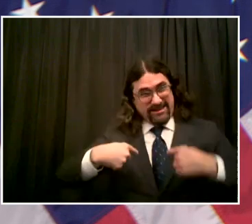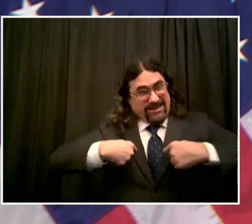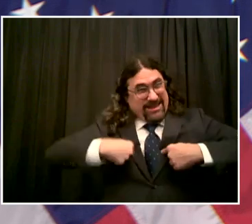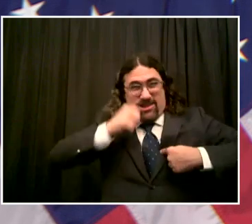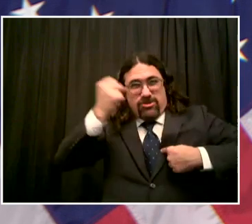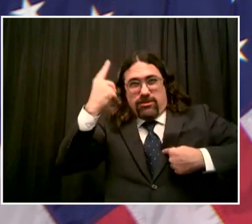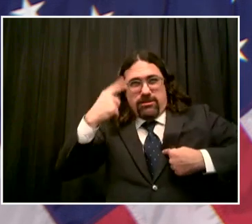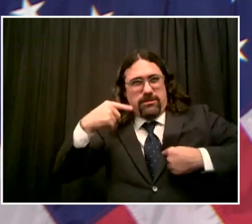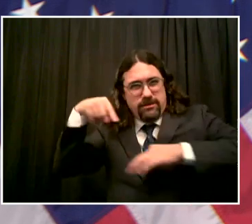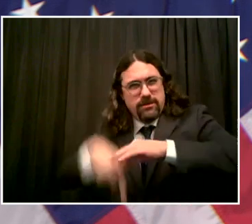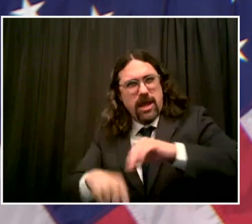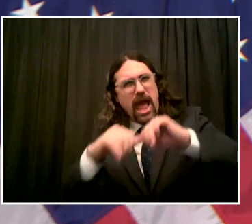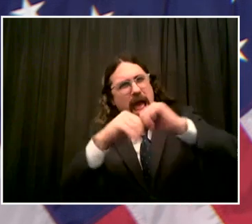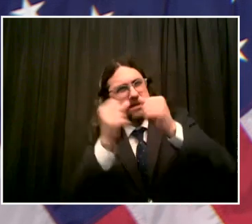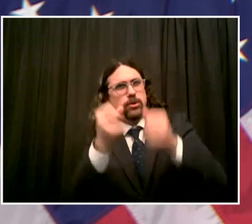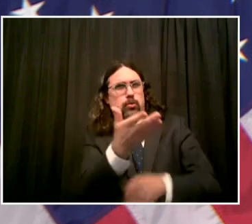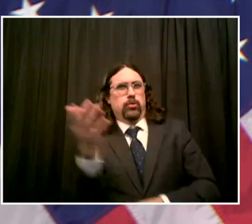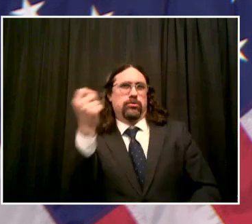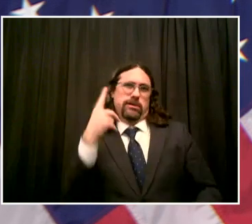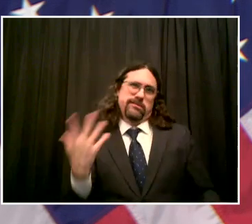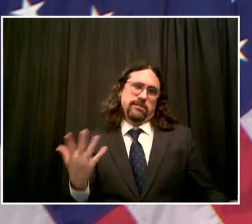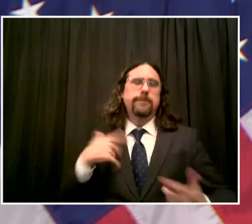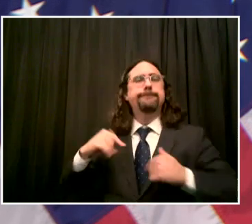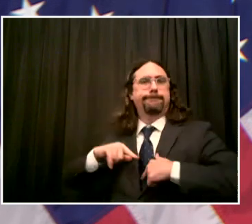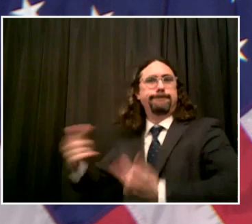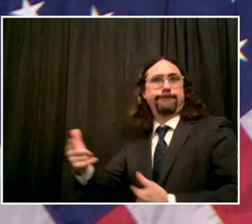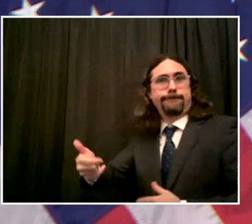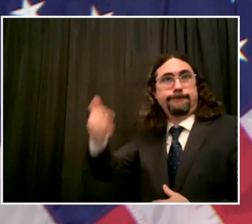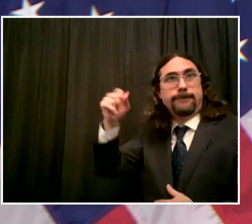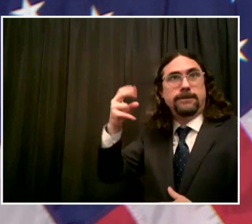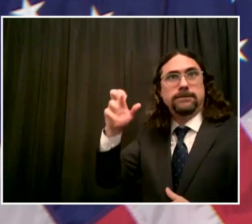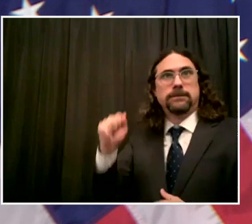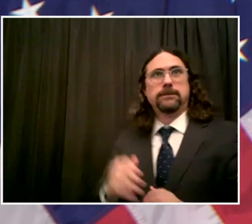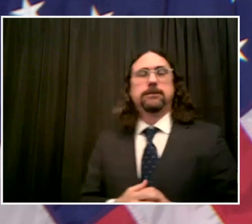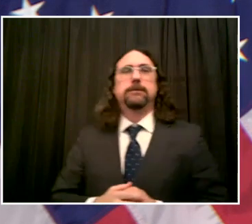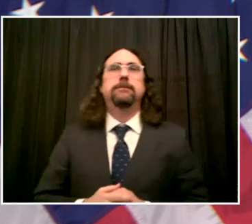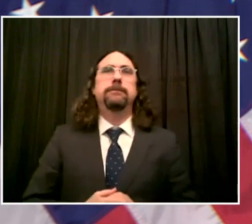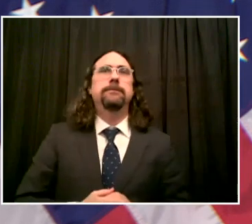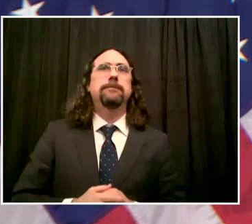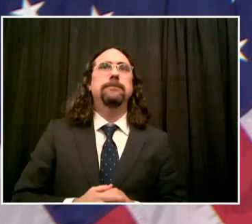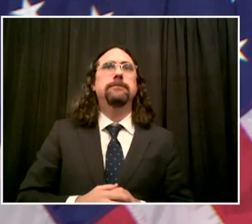INGOGN O IN A CONCENTRATED PART